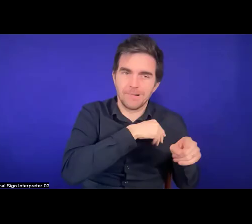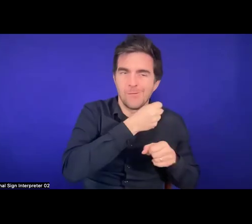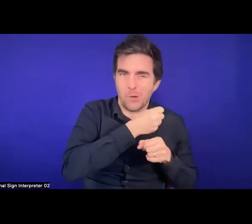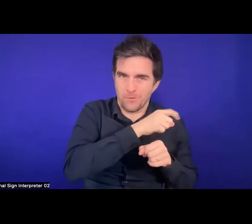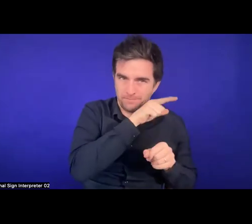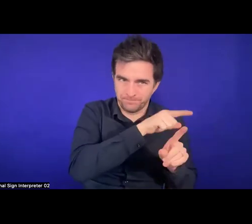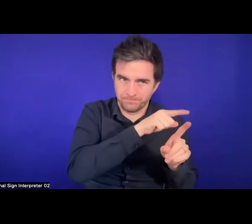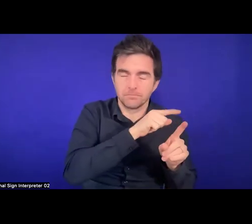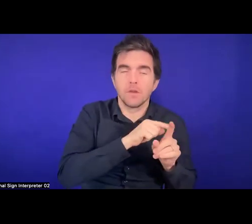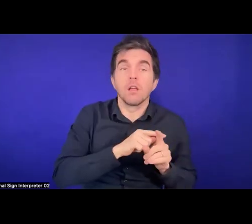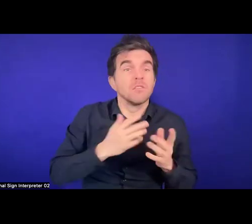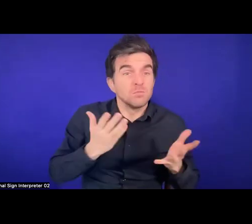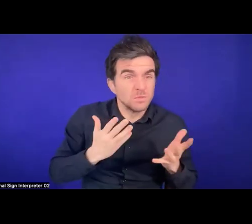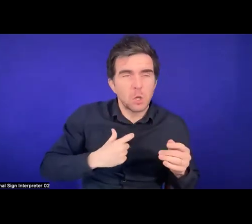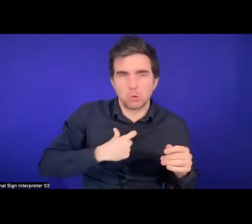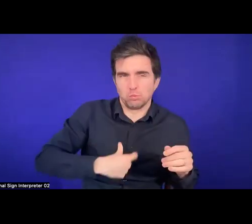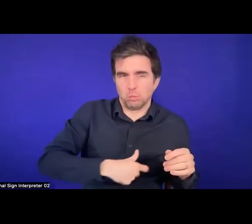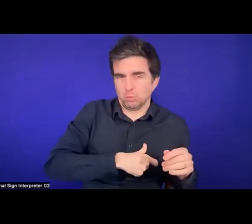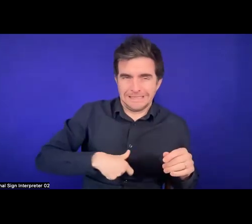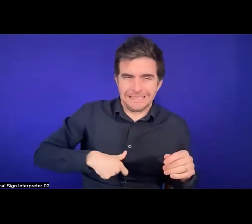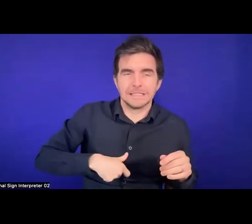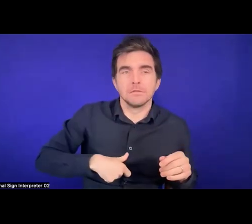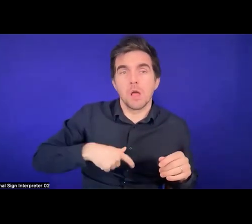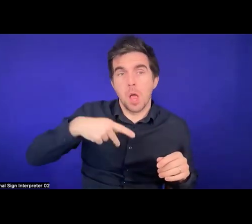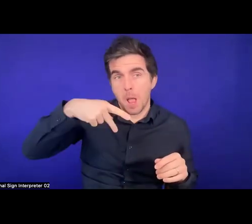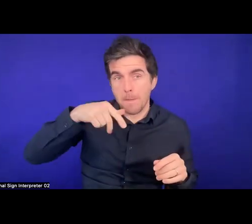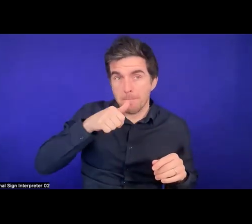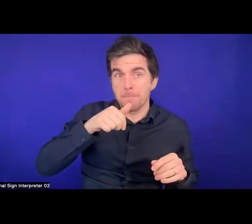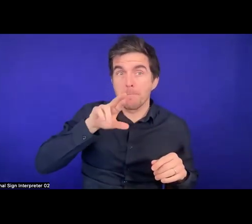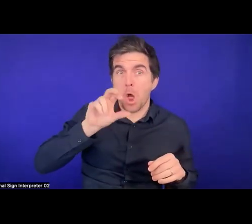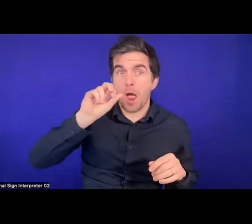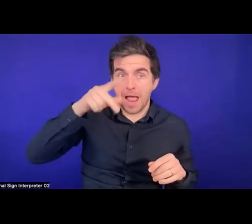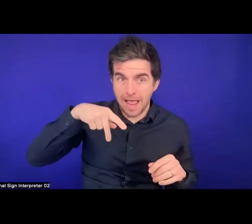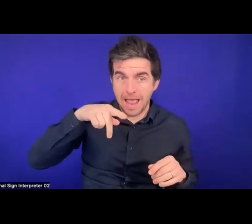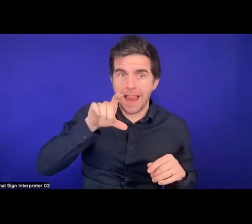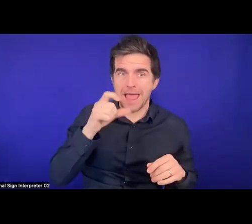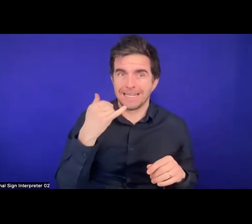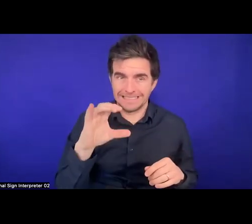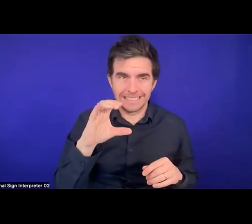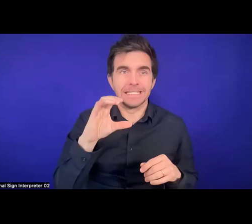Research. It has a focus as the name says on spinal cord injury, and is committed to